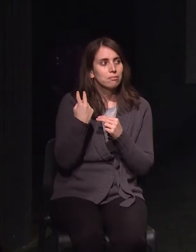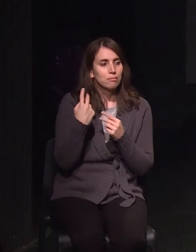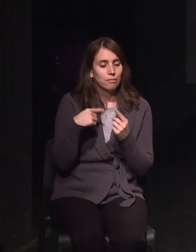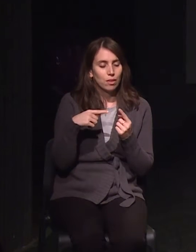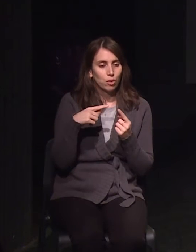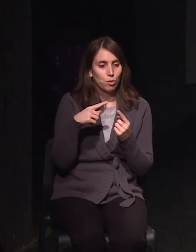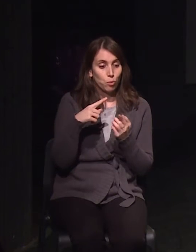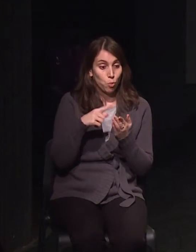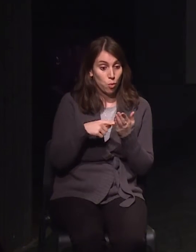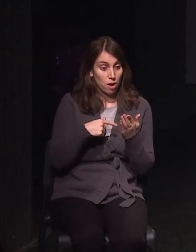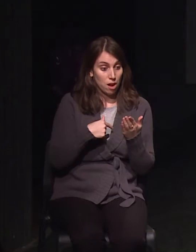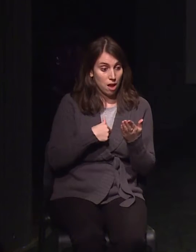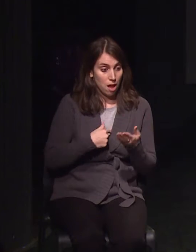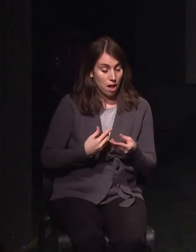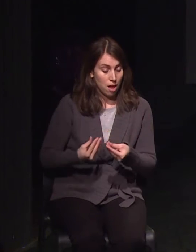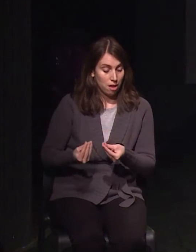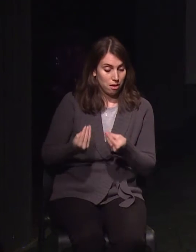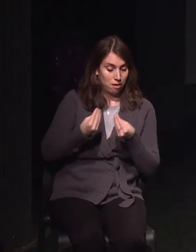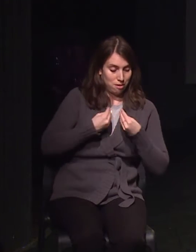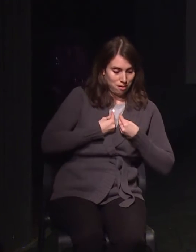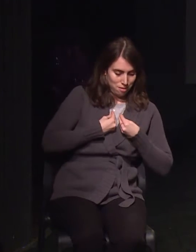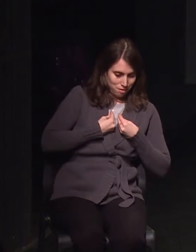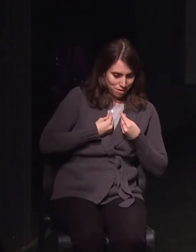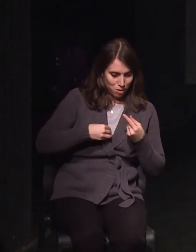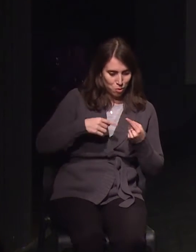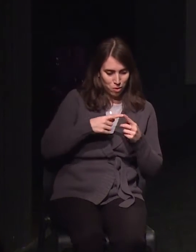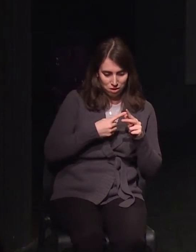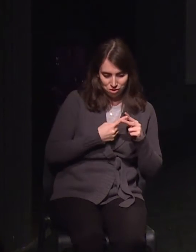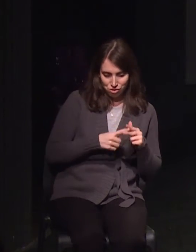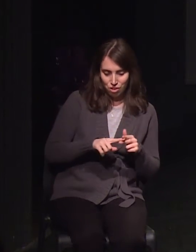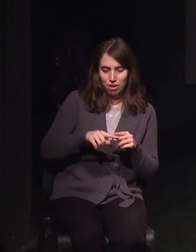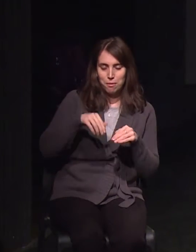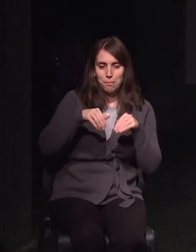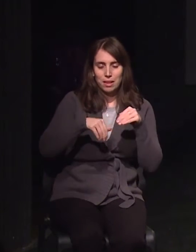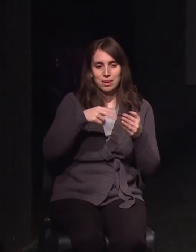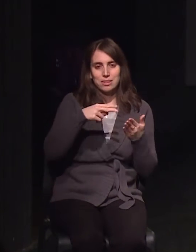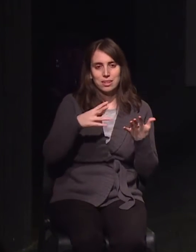So when we thought we were going to talk about the future of dance, let’s start with Serenade,